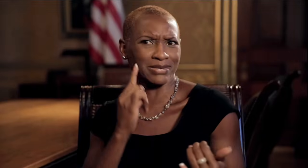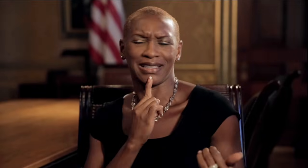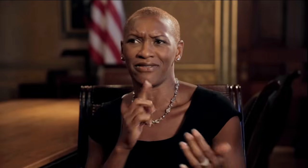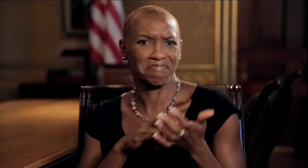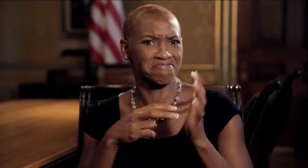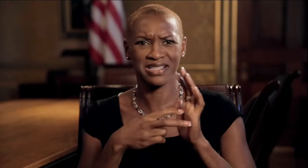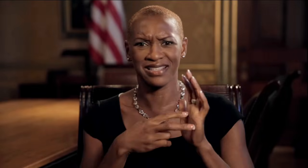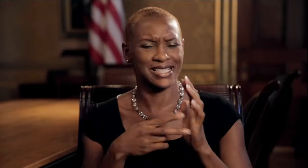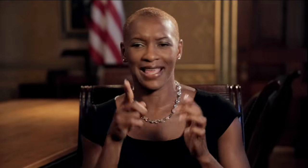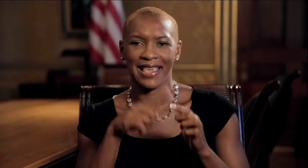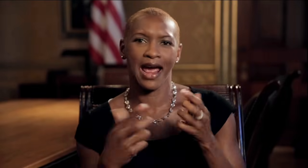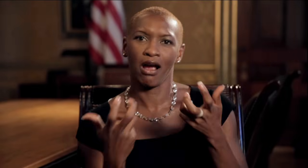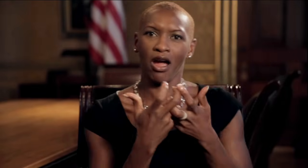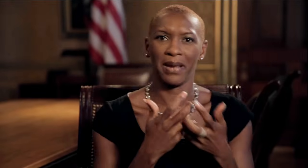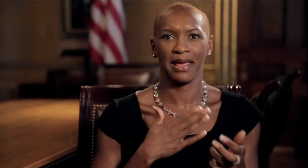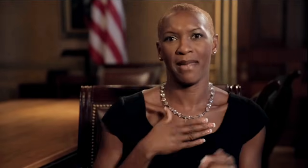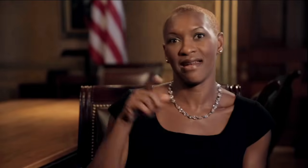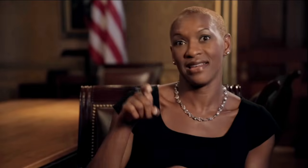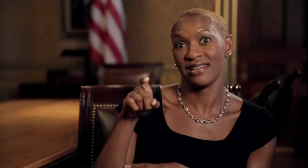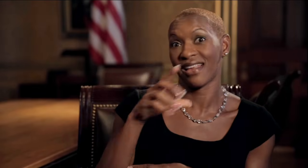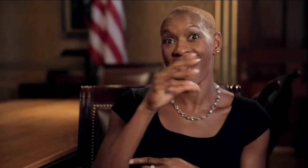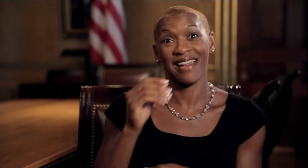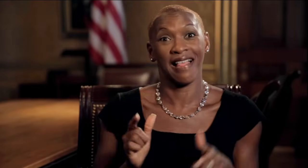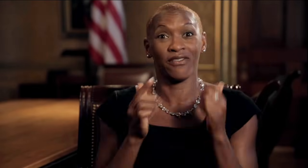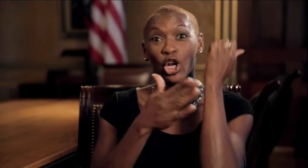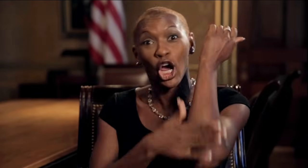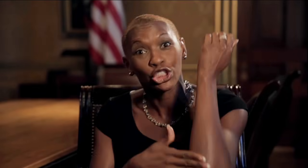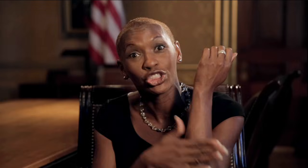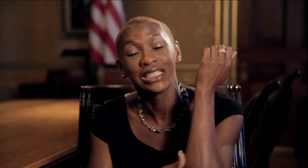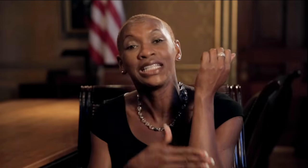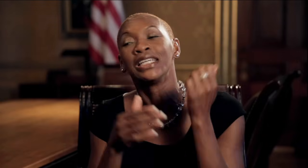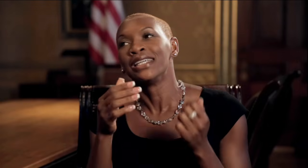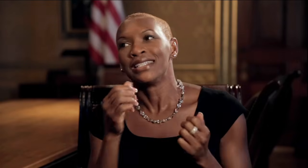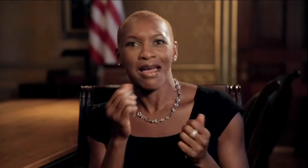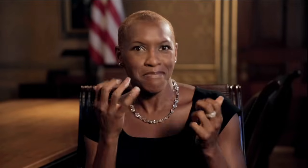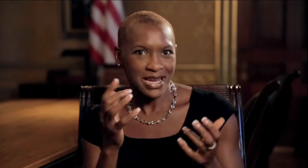I was deaf and that meant they couldn't accommodate my needs. And I lived in the country,